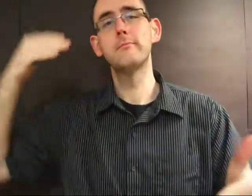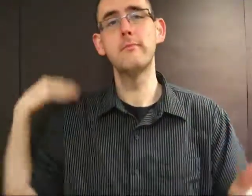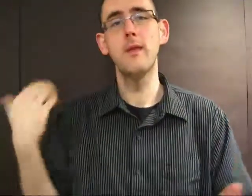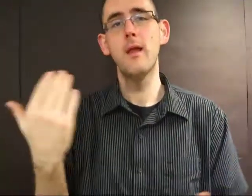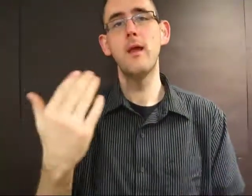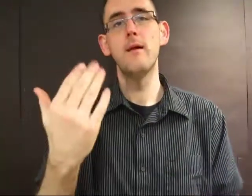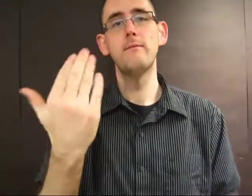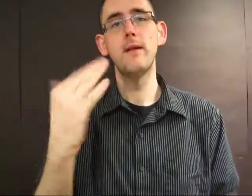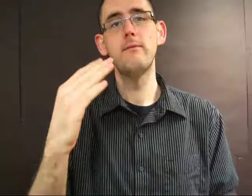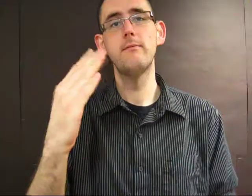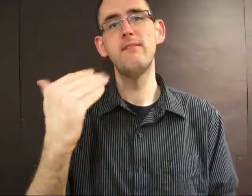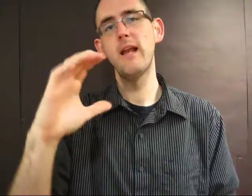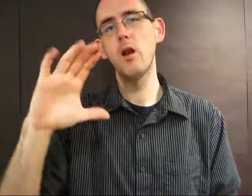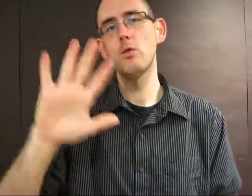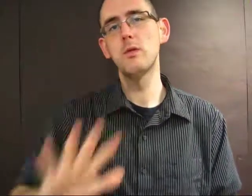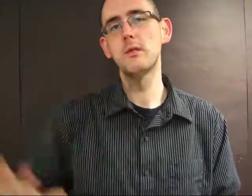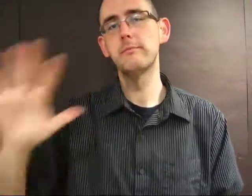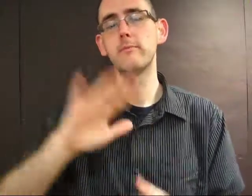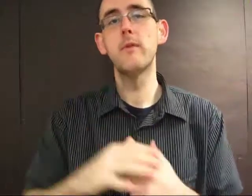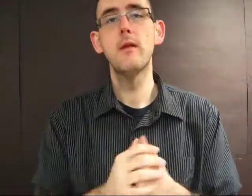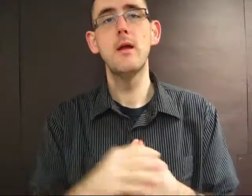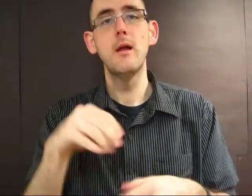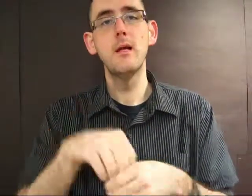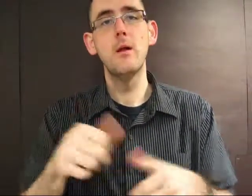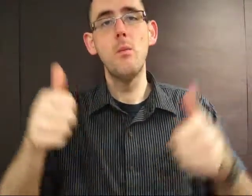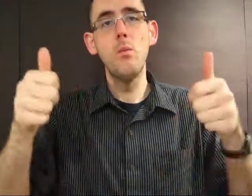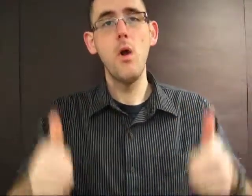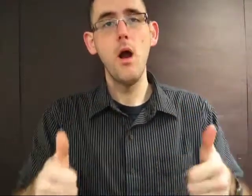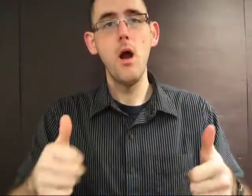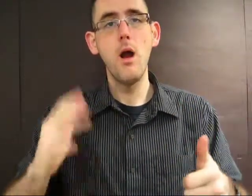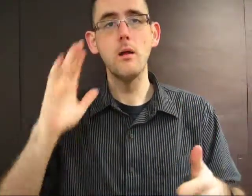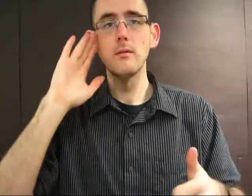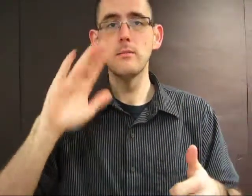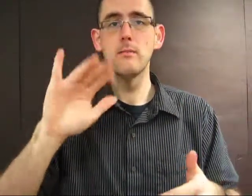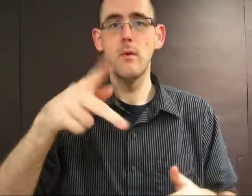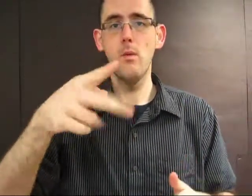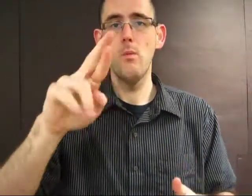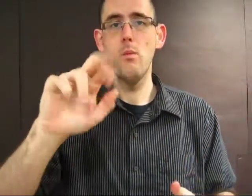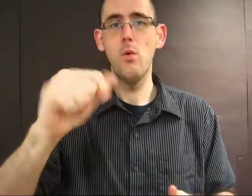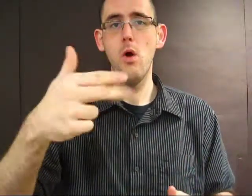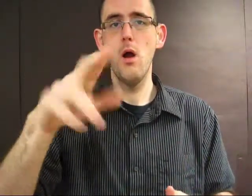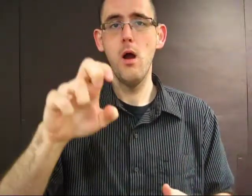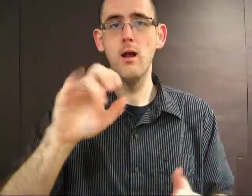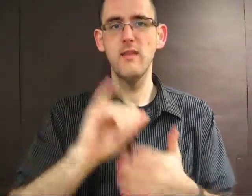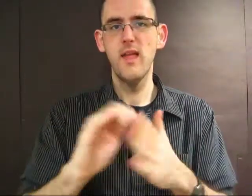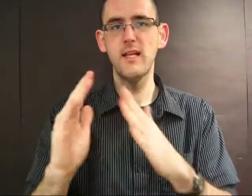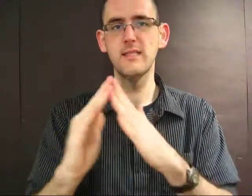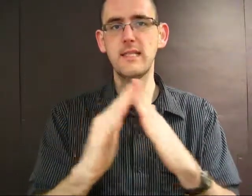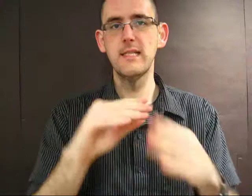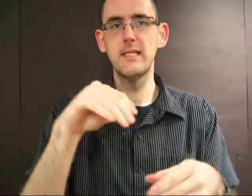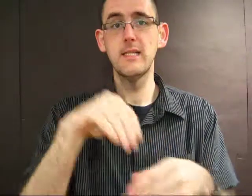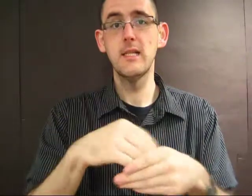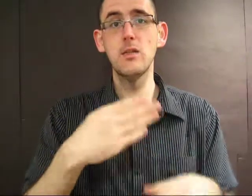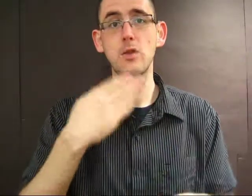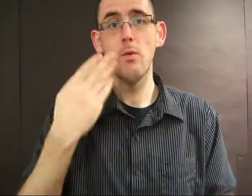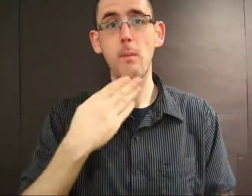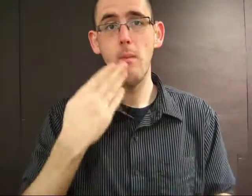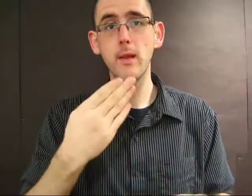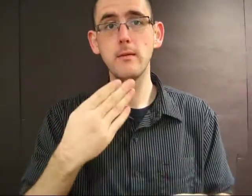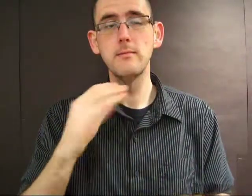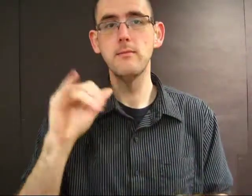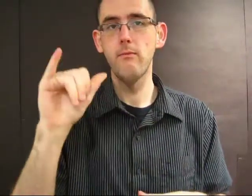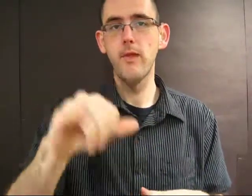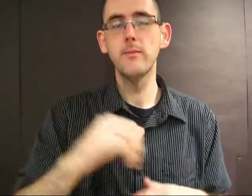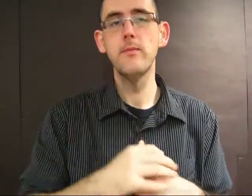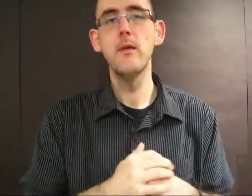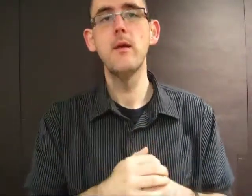It goes back to the 1500s, in Prague in the Czech Republic.